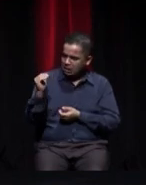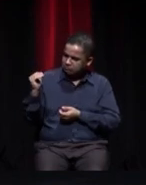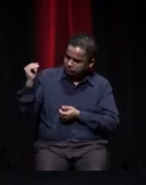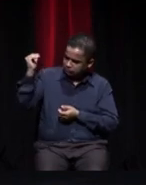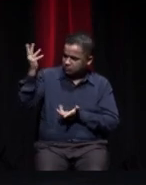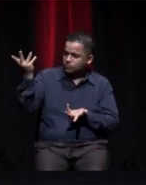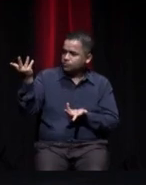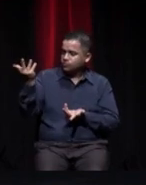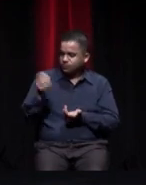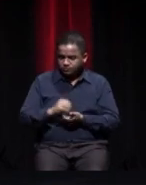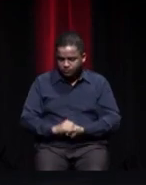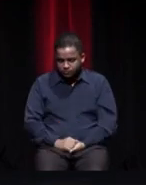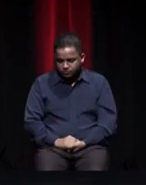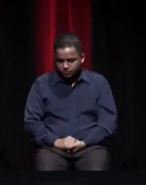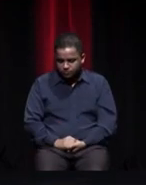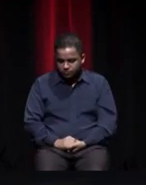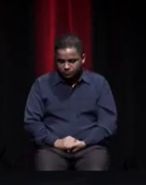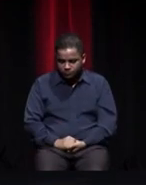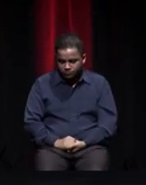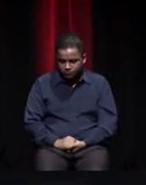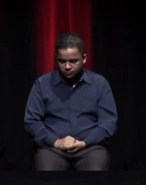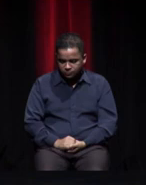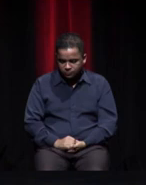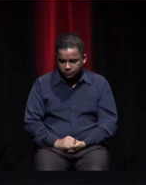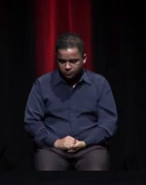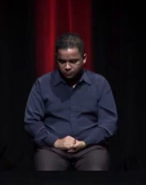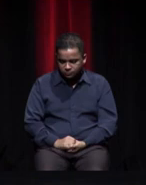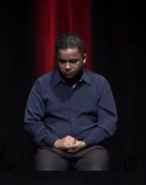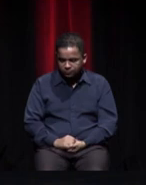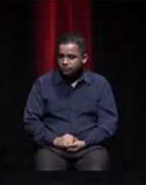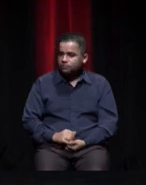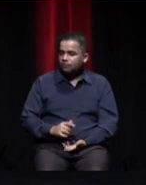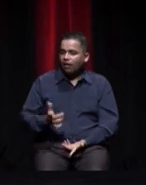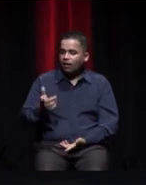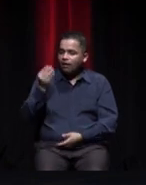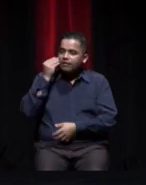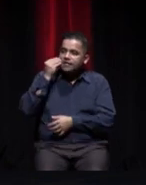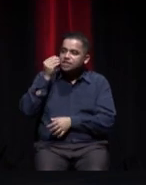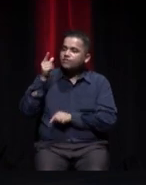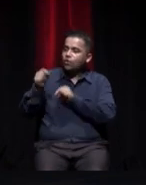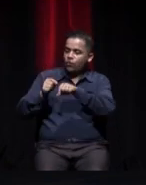our bond with the others is but attempting to exert power.